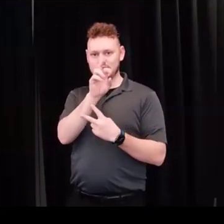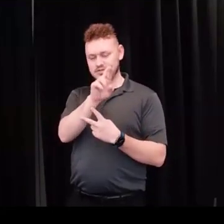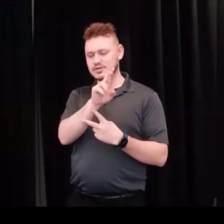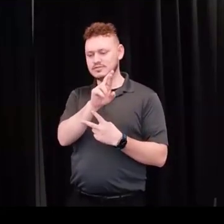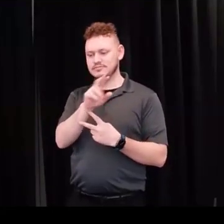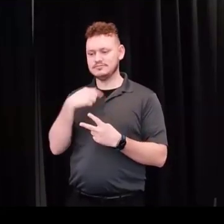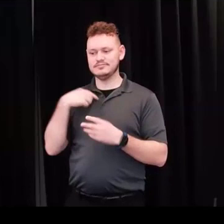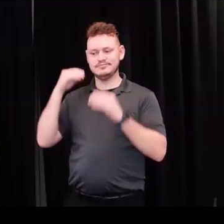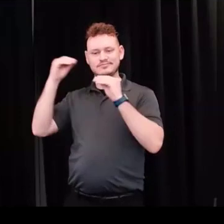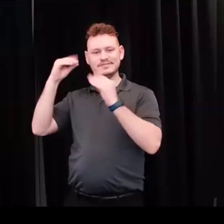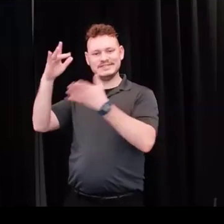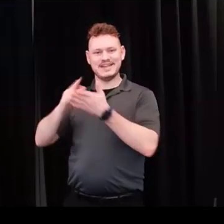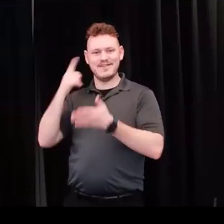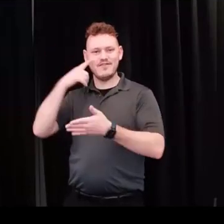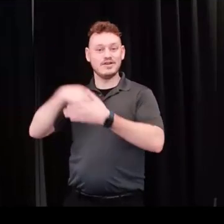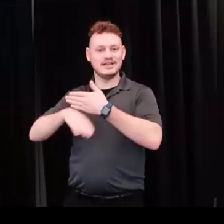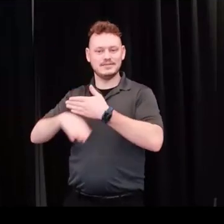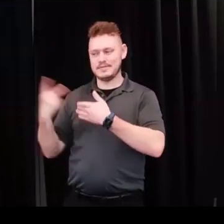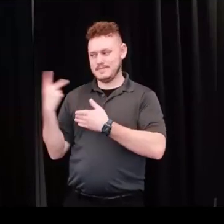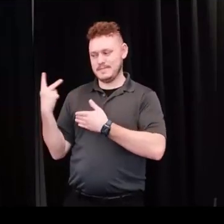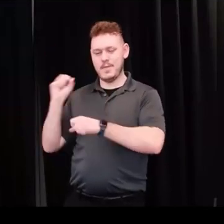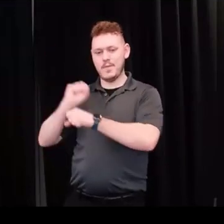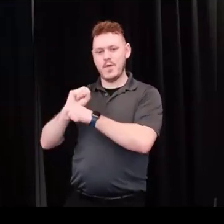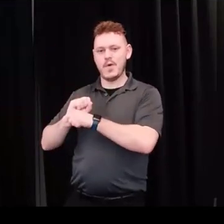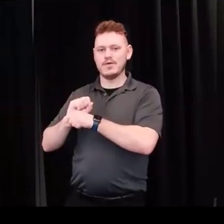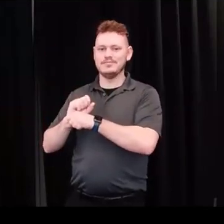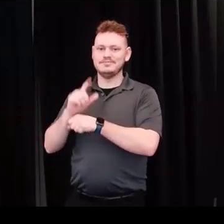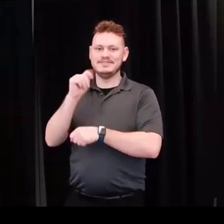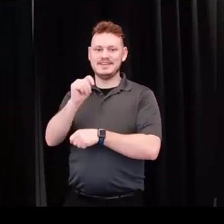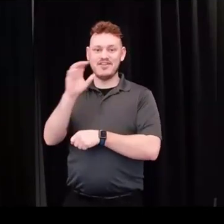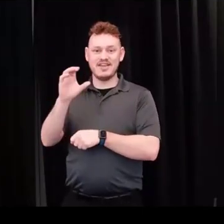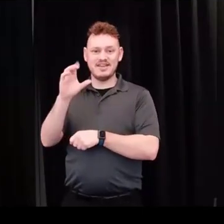When Lindsey Morris and I worked together at Tarrant County College at the connect campus,